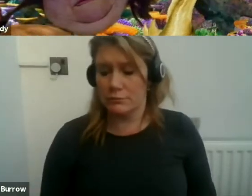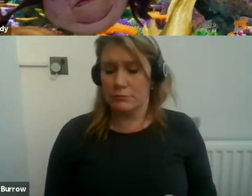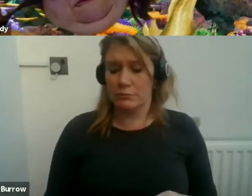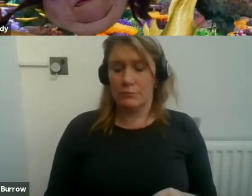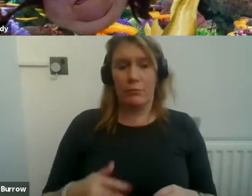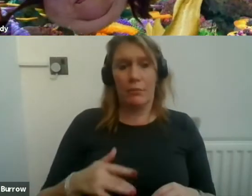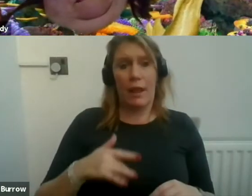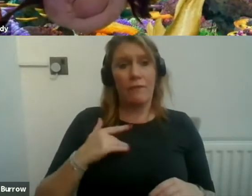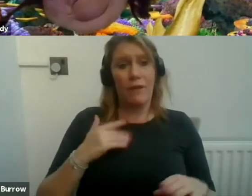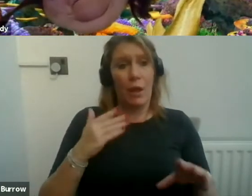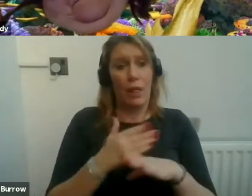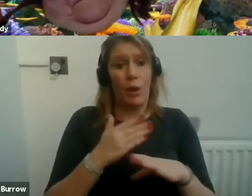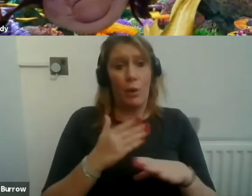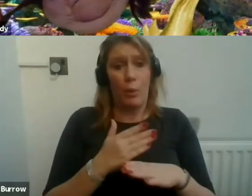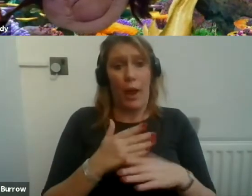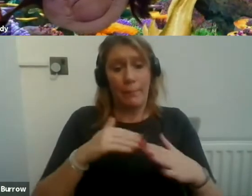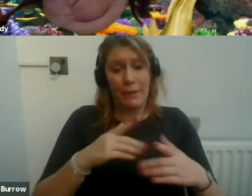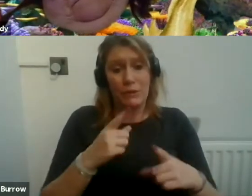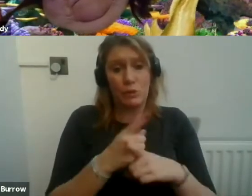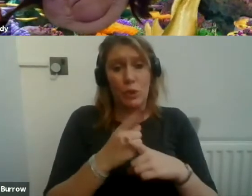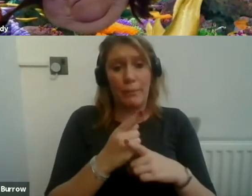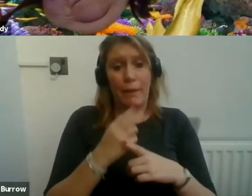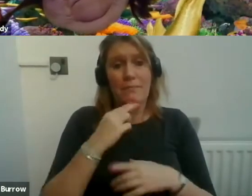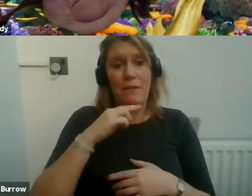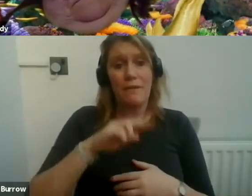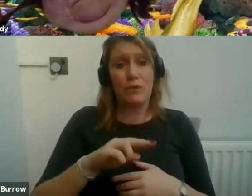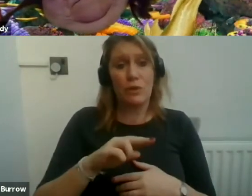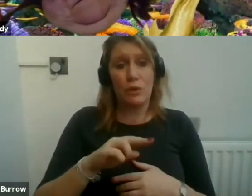afternoon. This is going to be